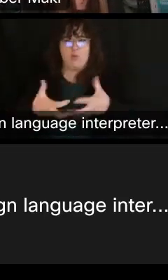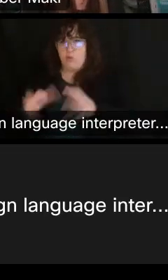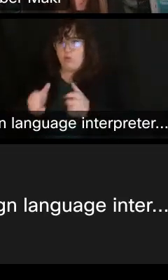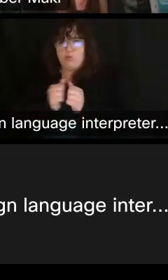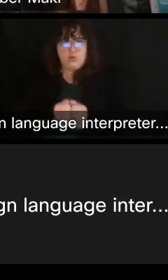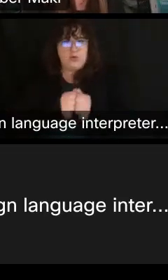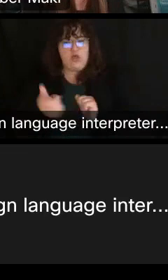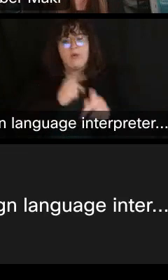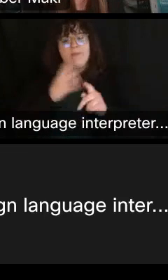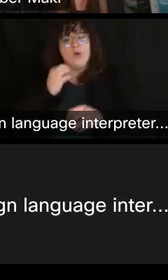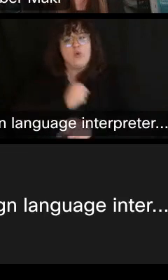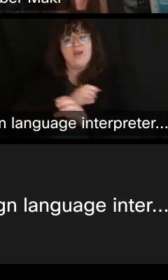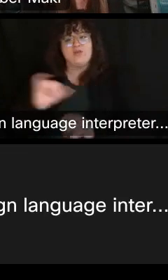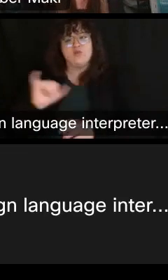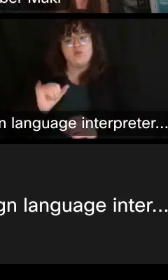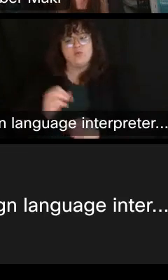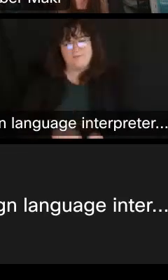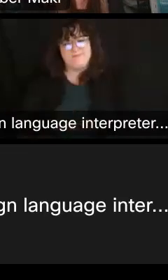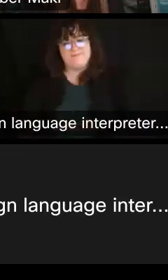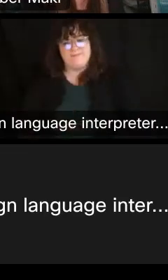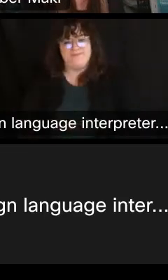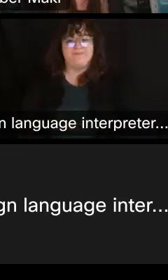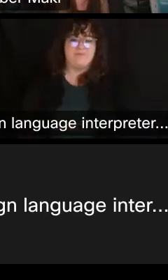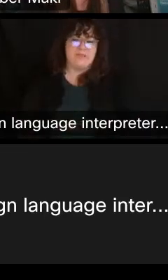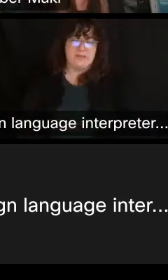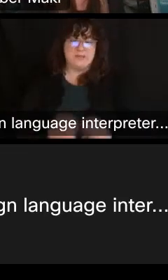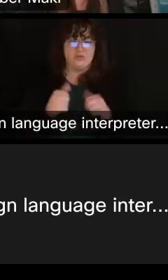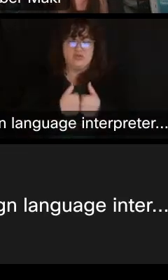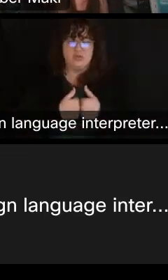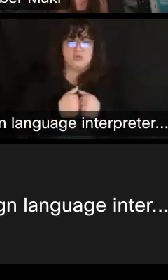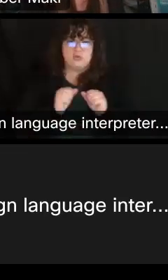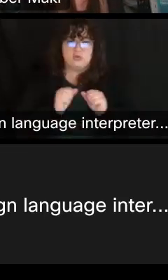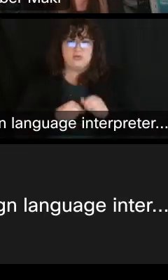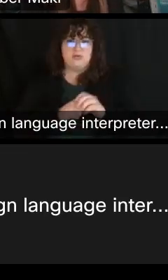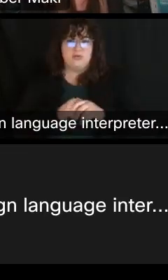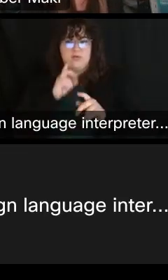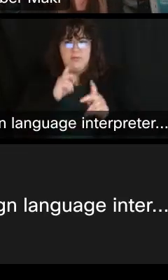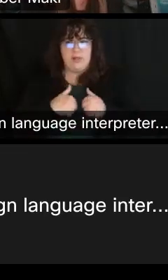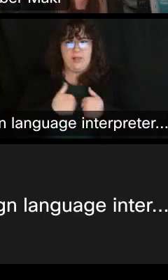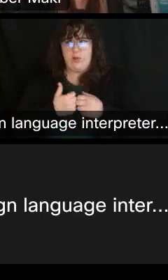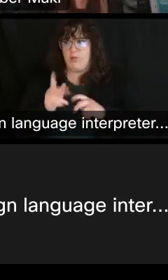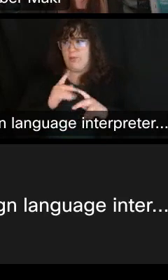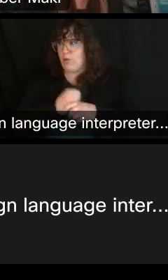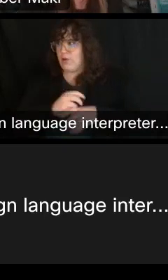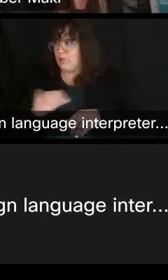experiencing a crisis, so that can be challenging for people to live with others in crisis.